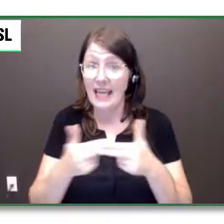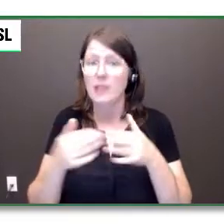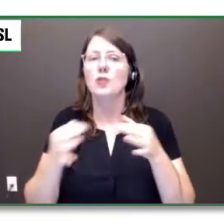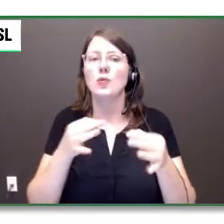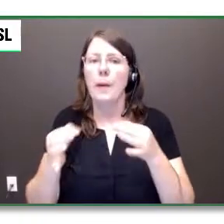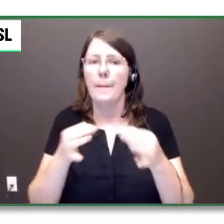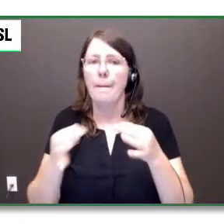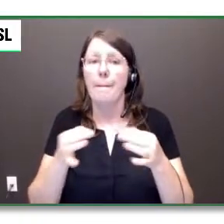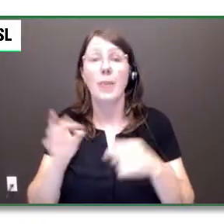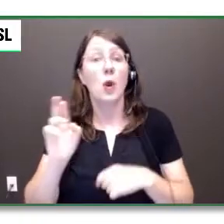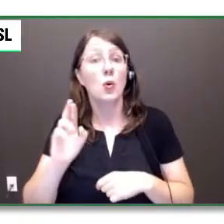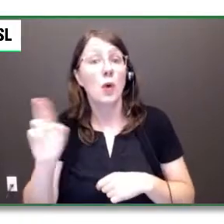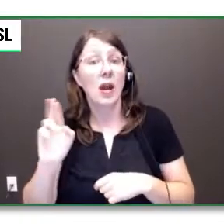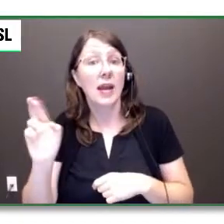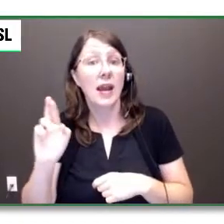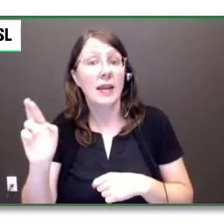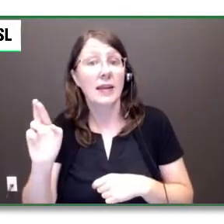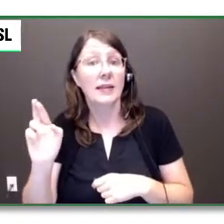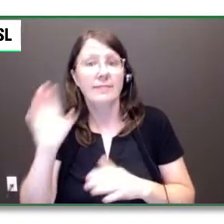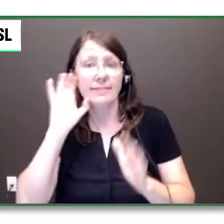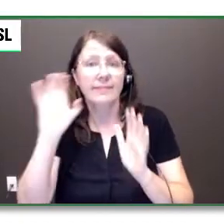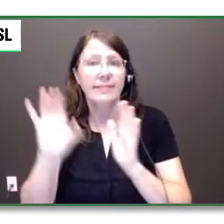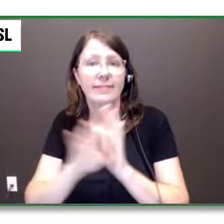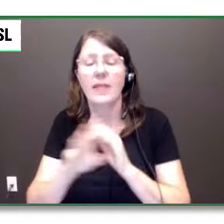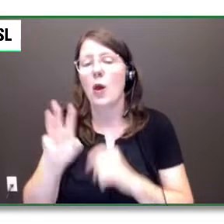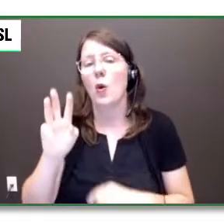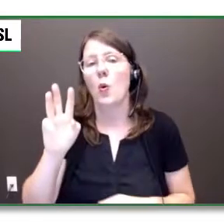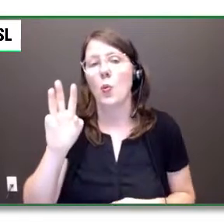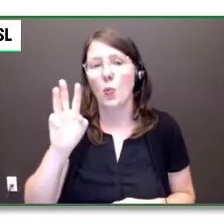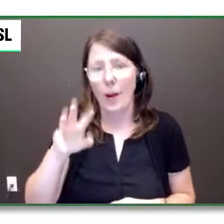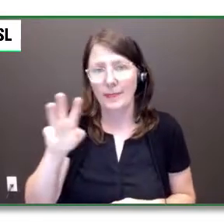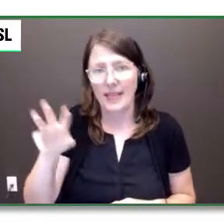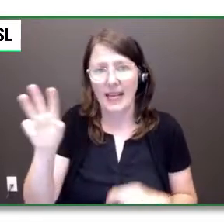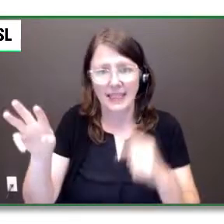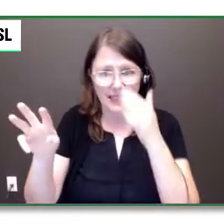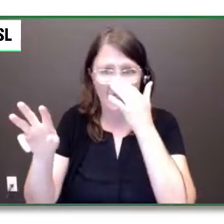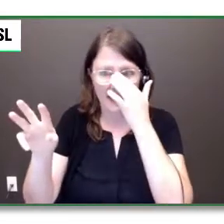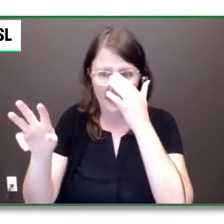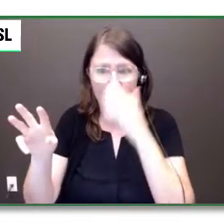um web page for our study and in this picture there's a Research Assistant